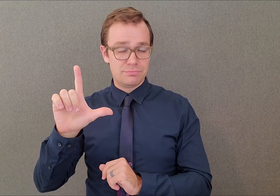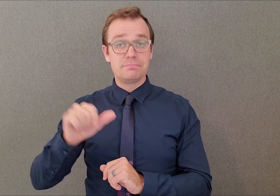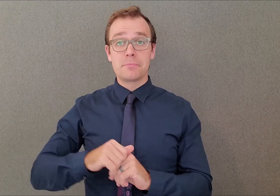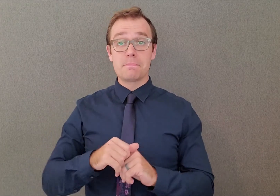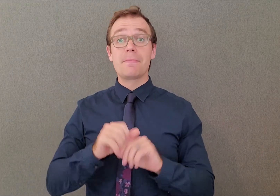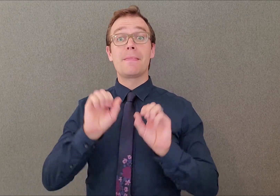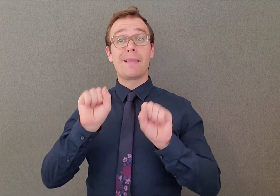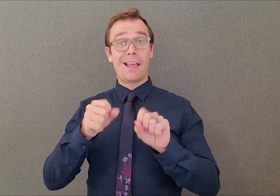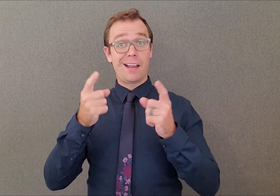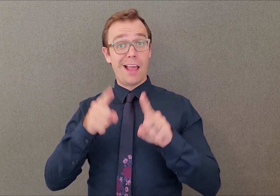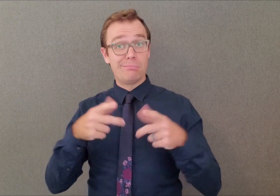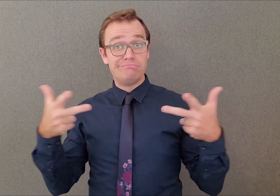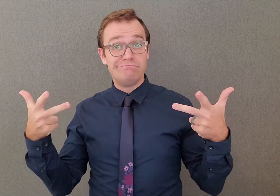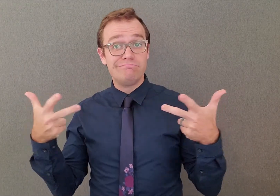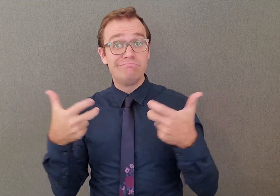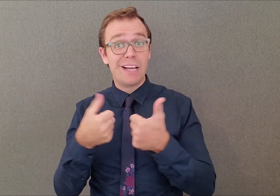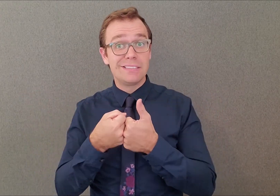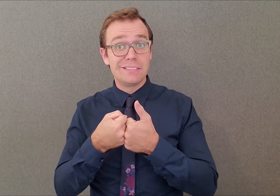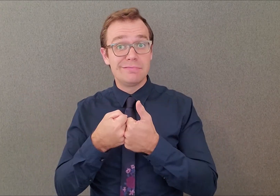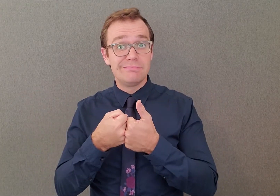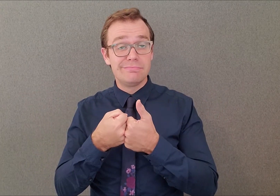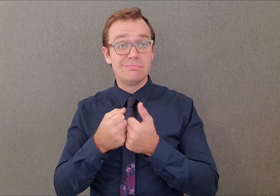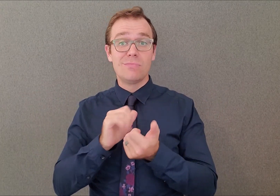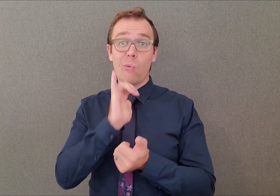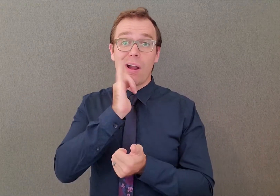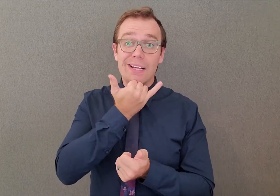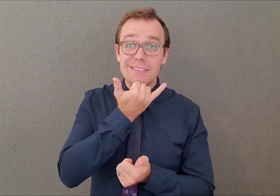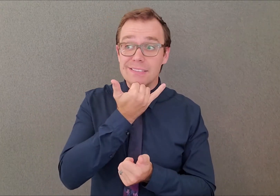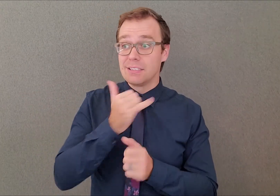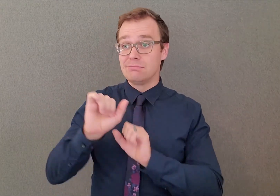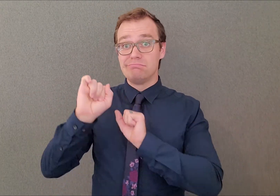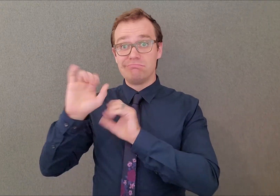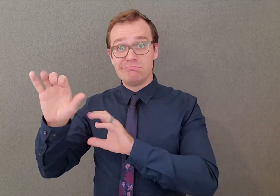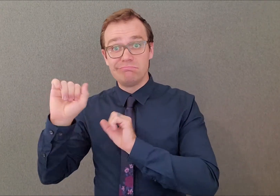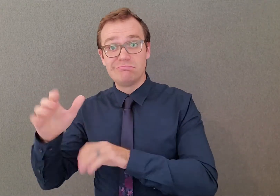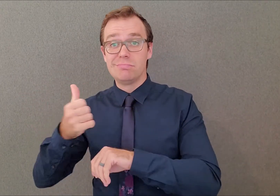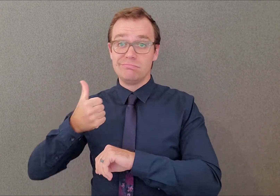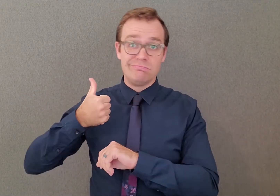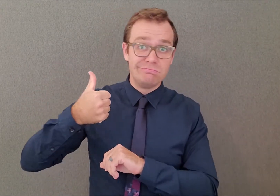Accidents can occur during the production, storage, transportation,